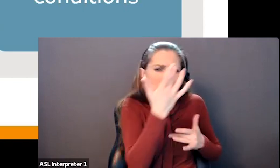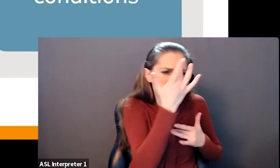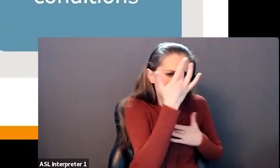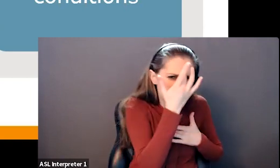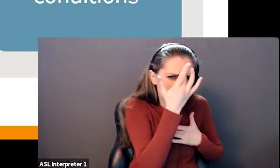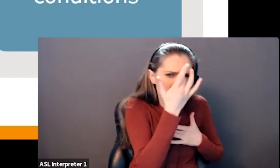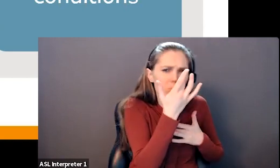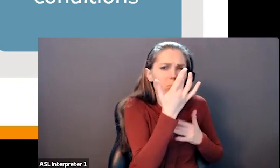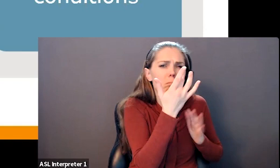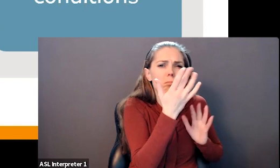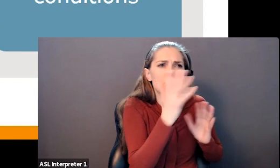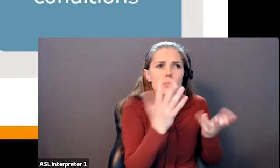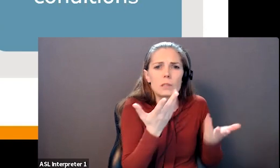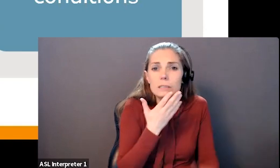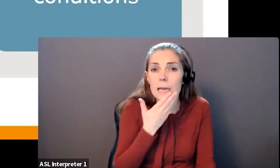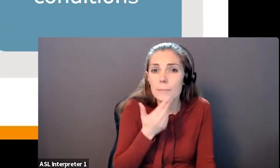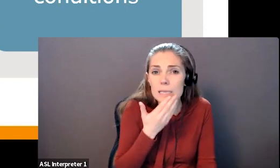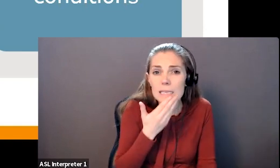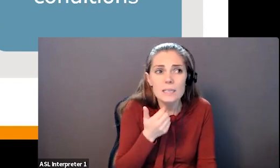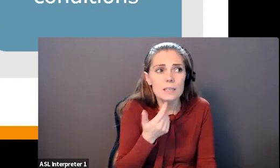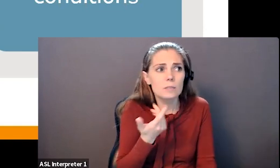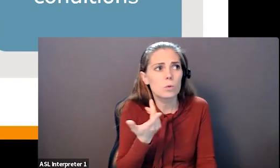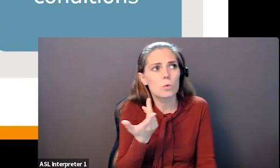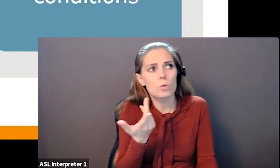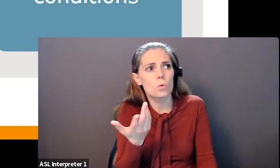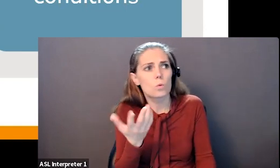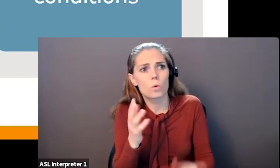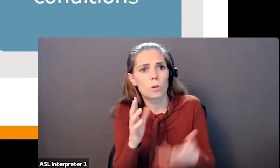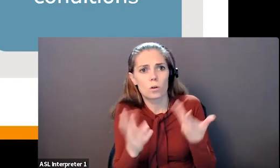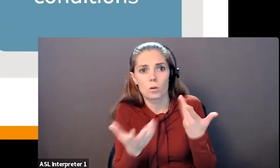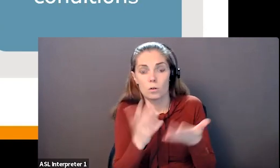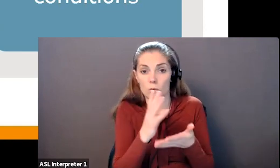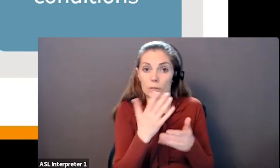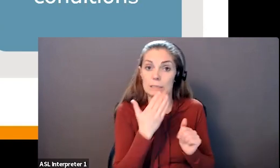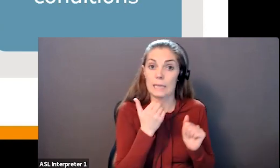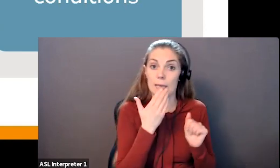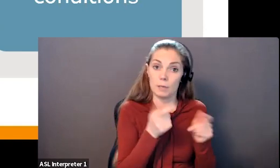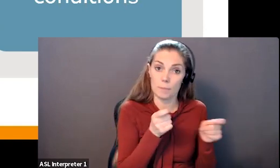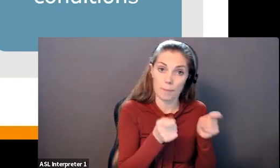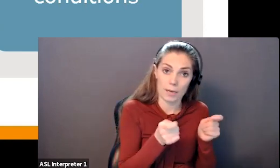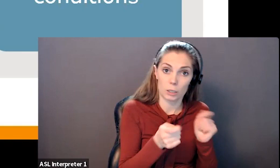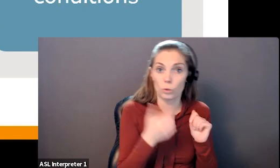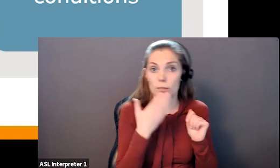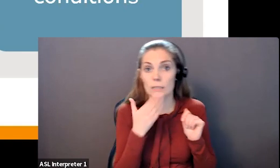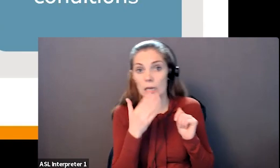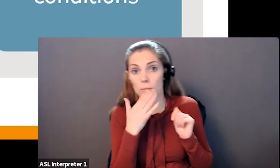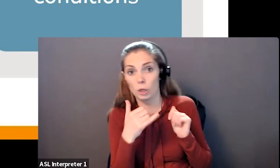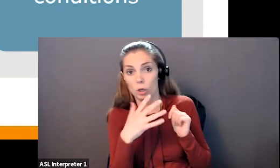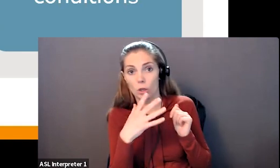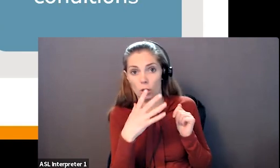diabetes or managed diabetes that has now become aggravated as one example. Ongoing pulmonary